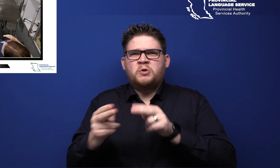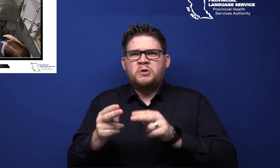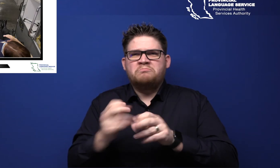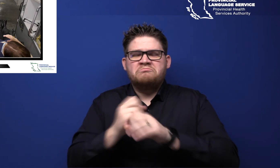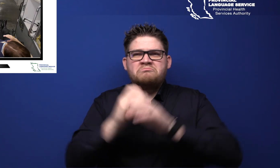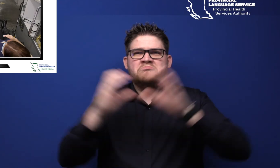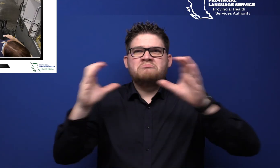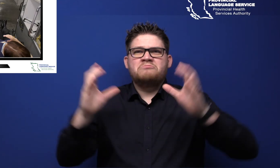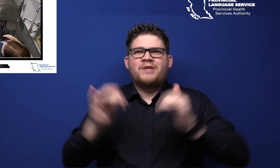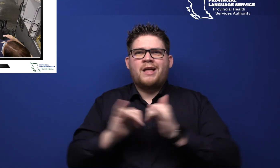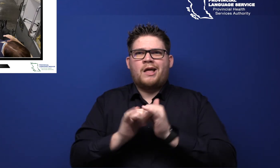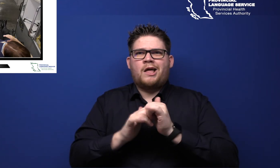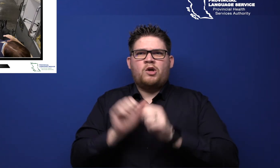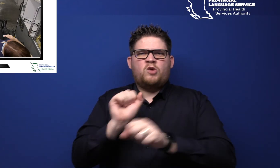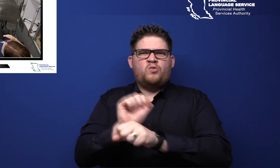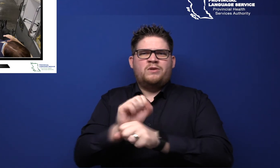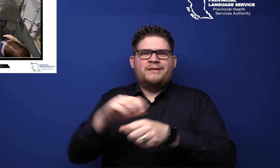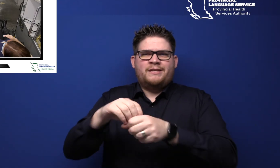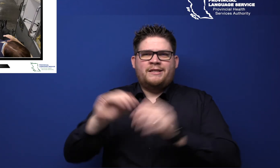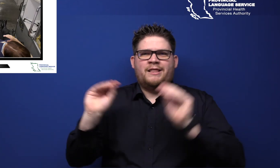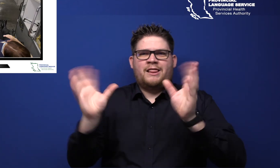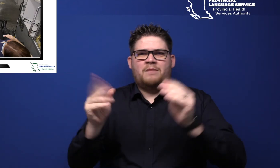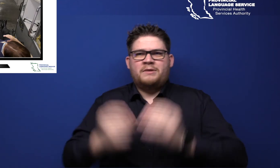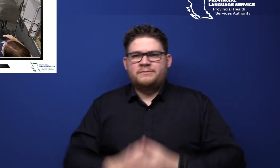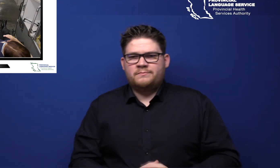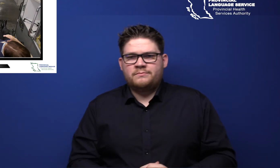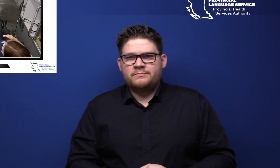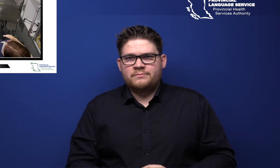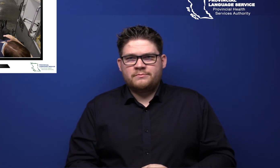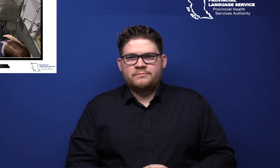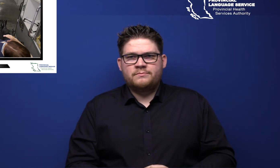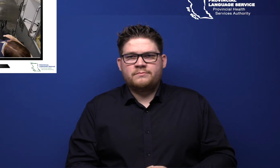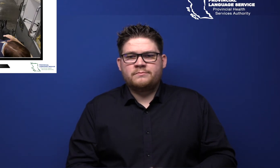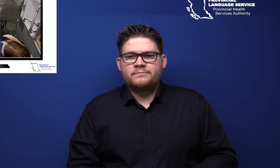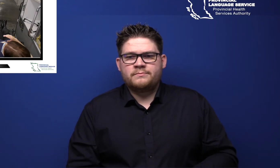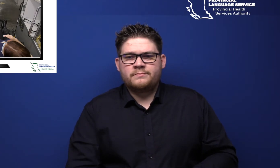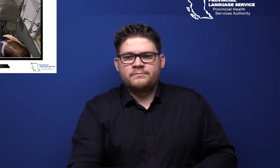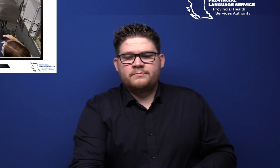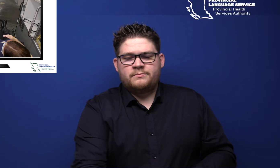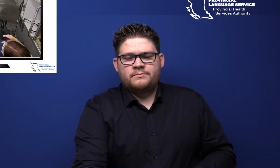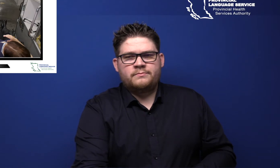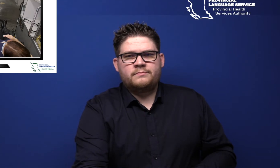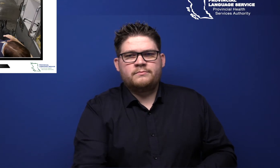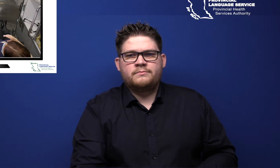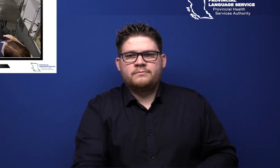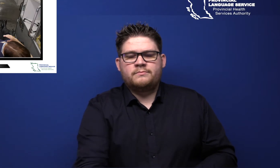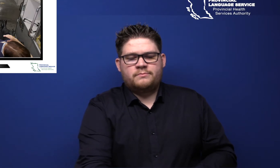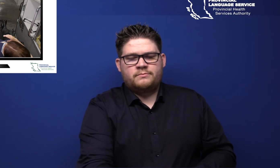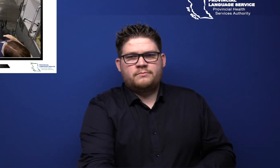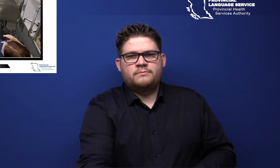IT'S VERY SHORT, AND IT JUST GIVES YOU A BRIEF UNDERSTANDING OF HOW IT WORKS WITHIN AN APP.